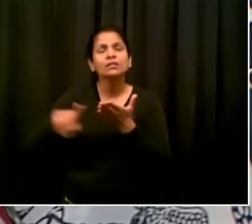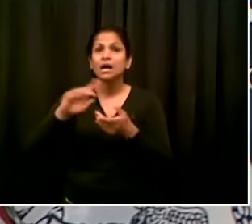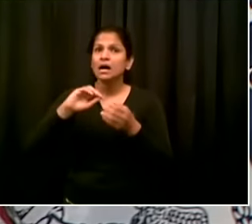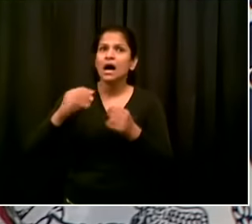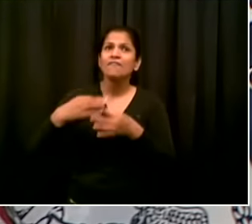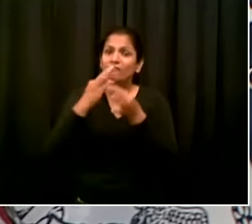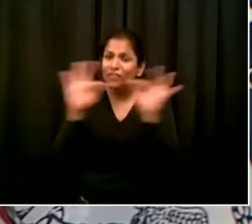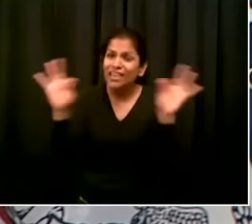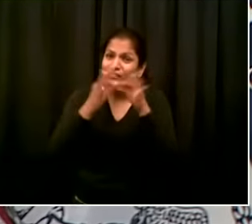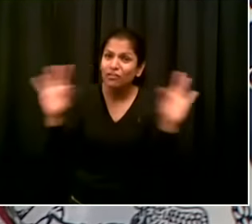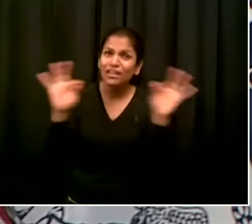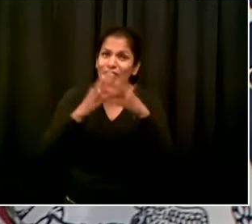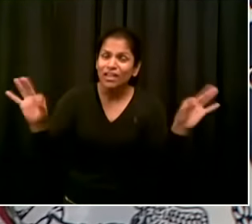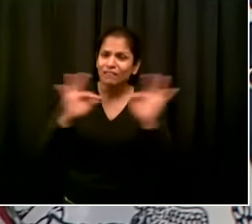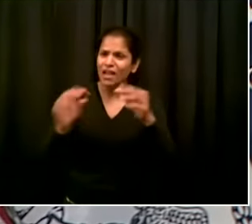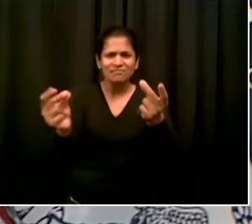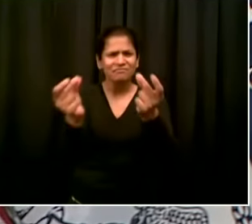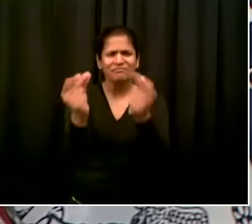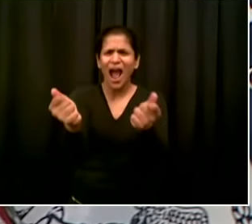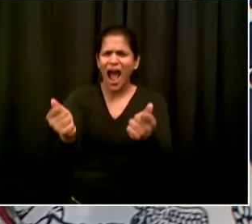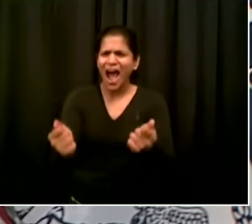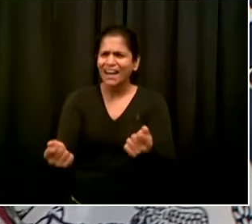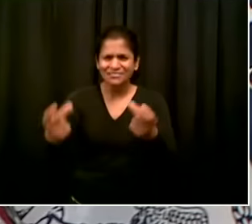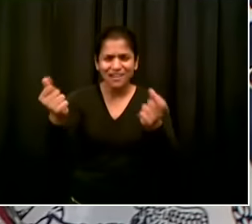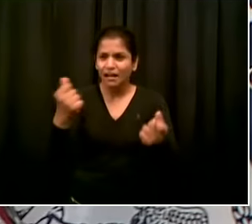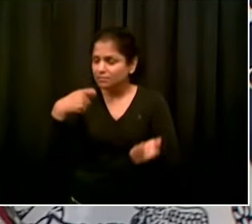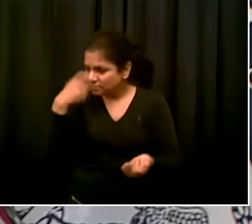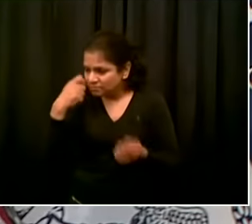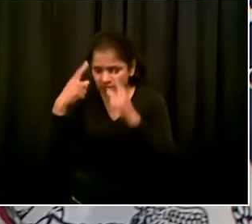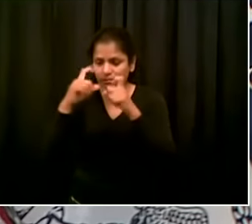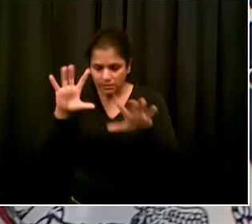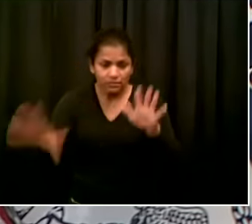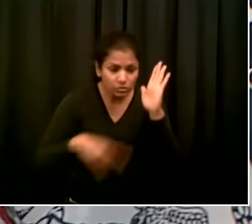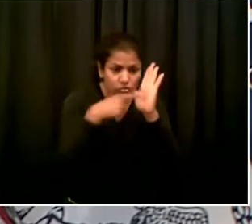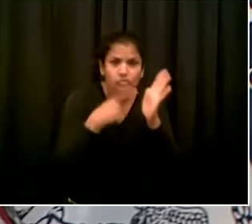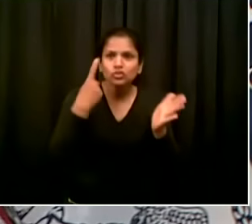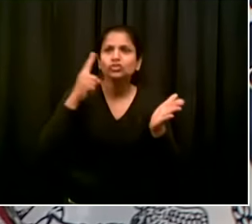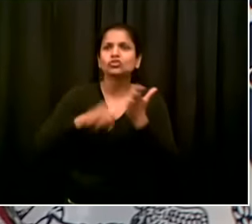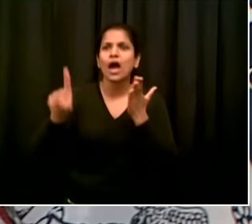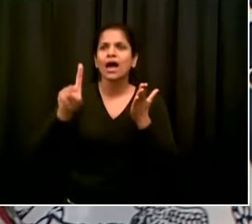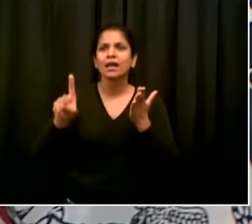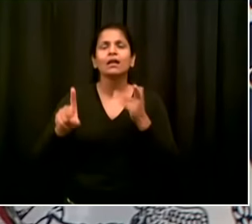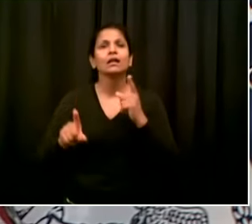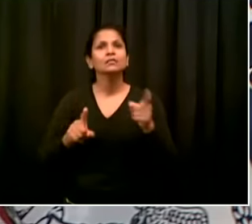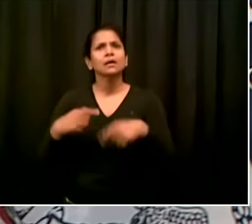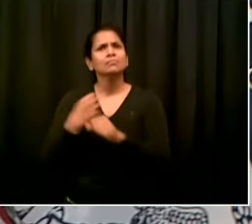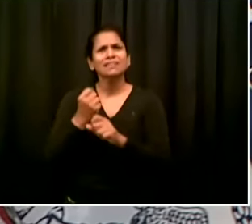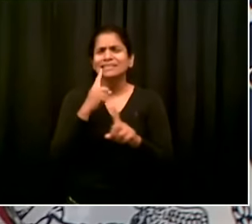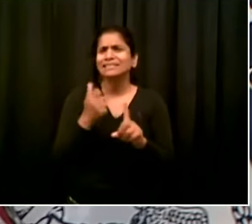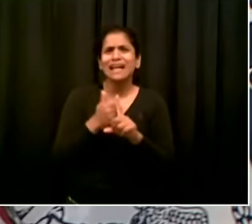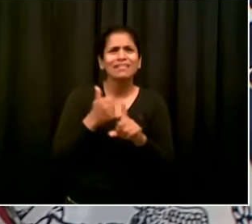WE ARE ASKING PARENTS TO HELP US OUBT Y SENDING BACK THOSE CONSENT FORMS AS QUICKLY